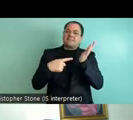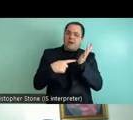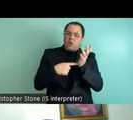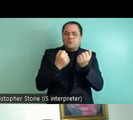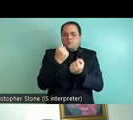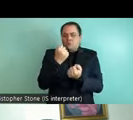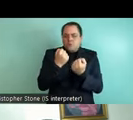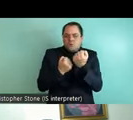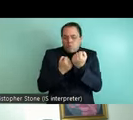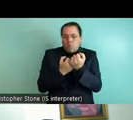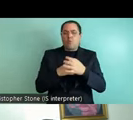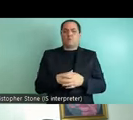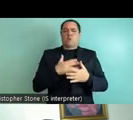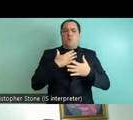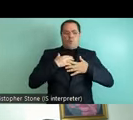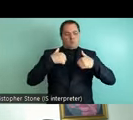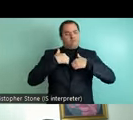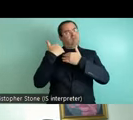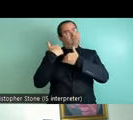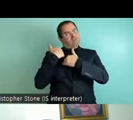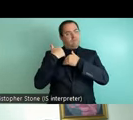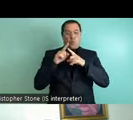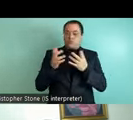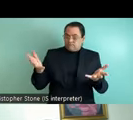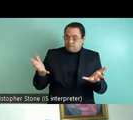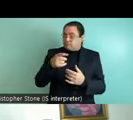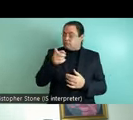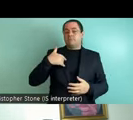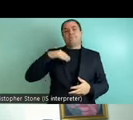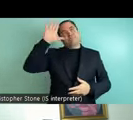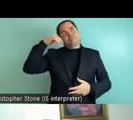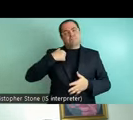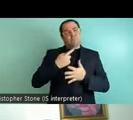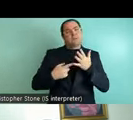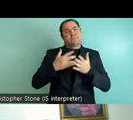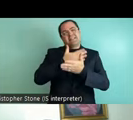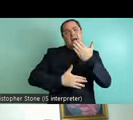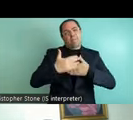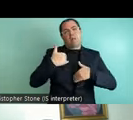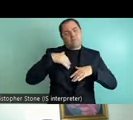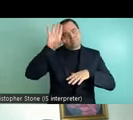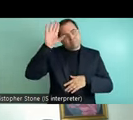and self identification. 11:55:00 Other benefits. Of course, include